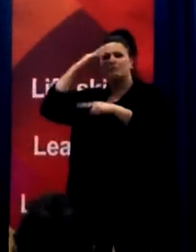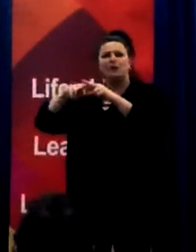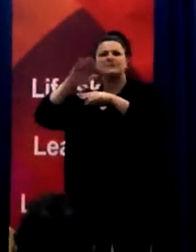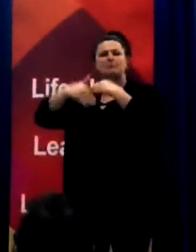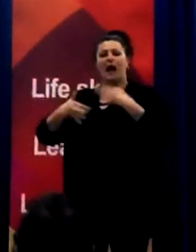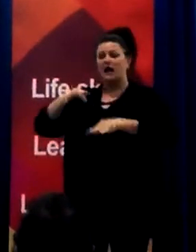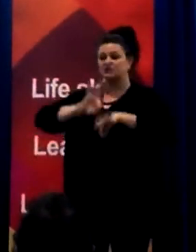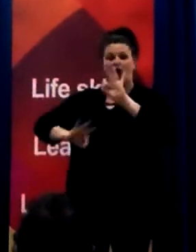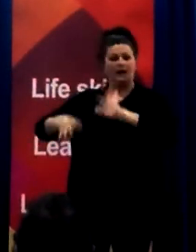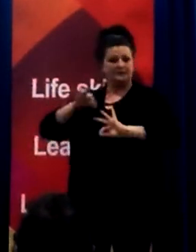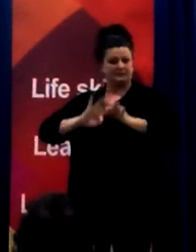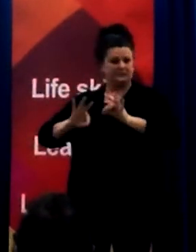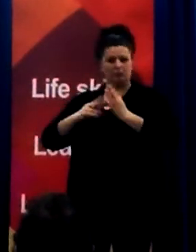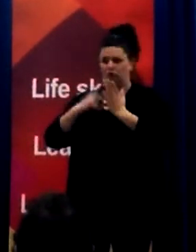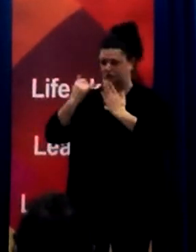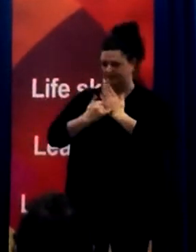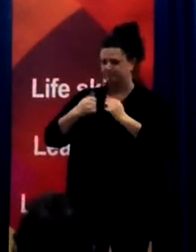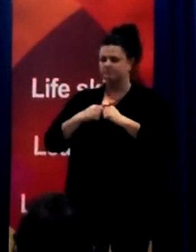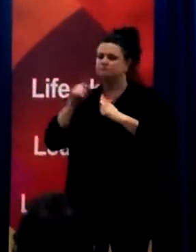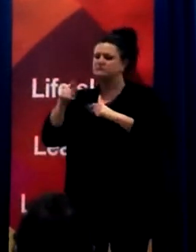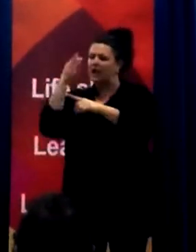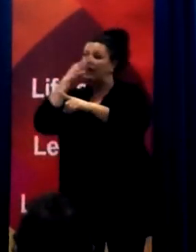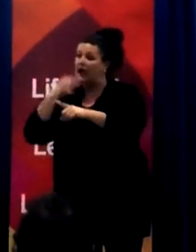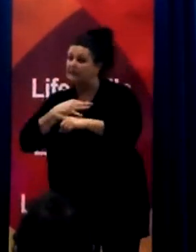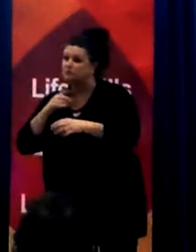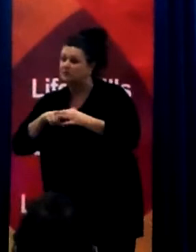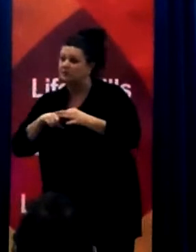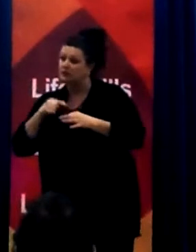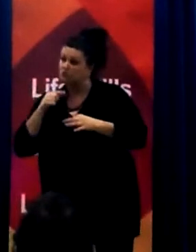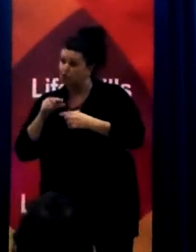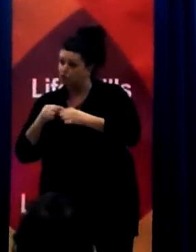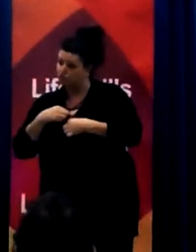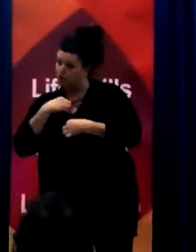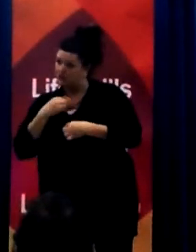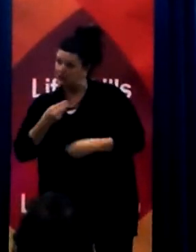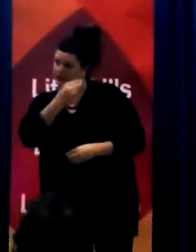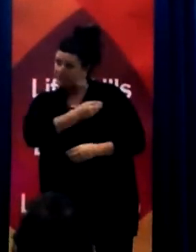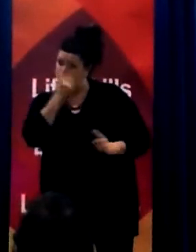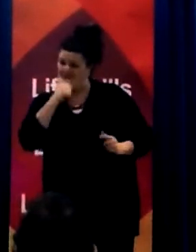asked me a question, “Are you giving your Roger to your teachers?” I said “No”.